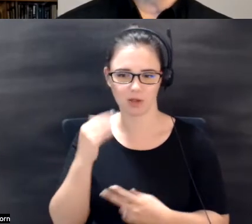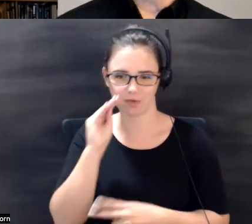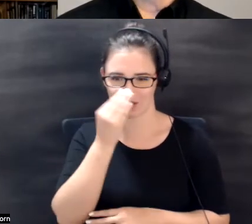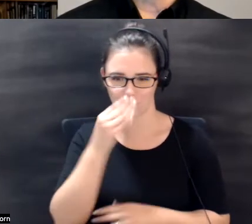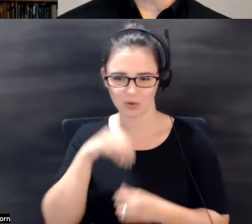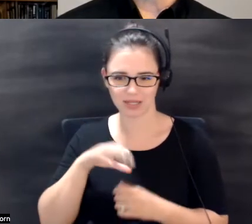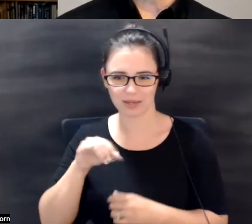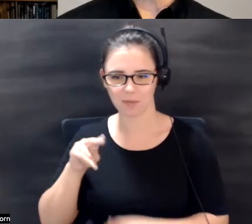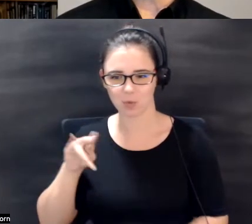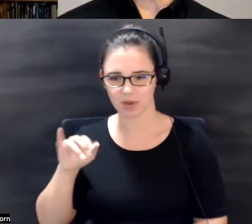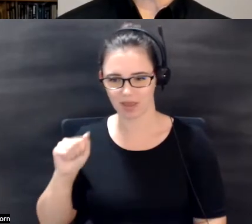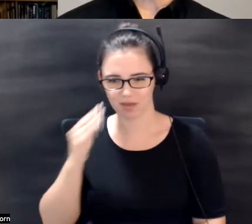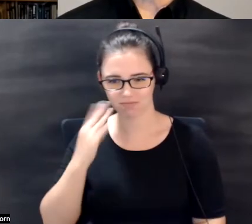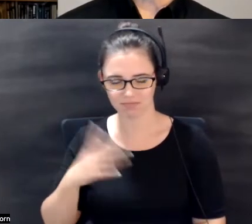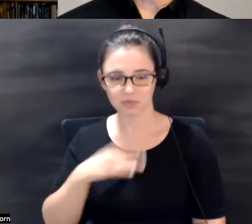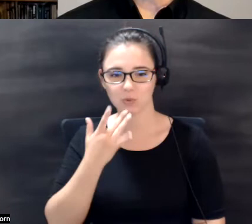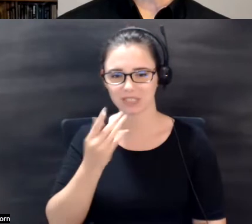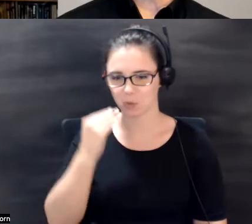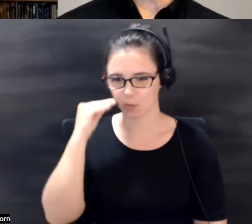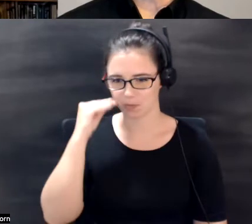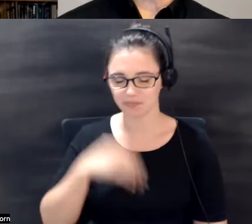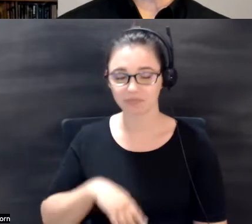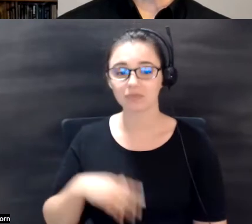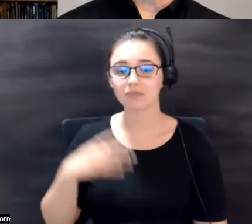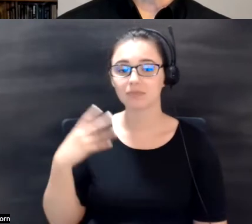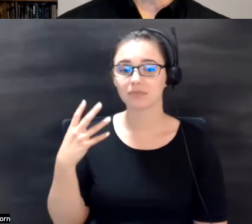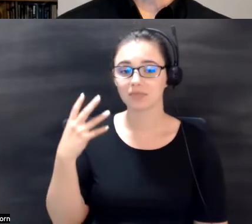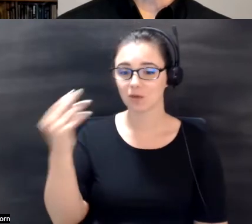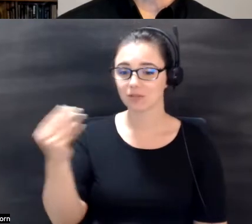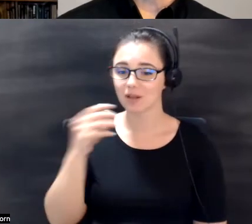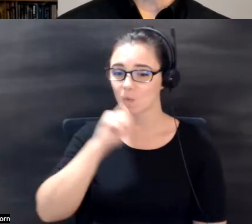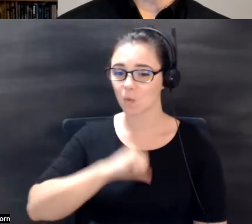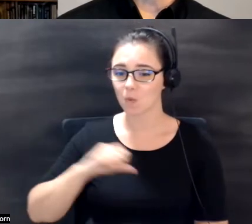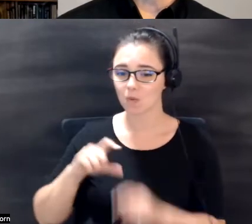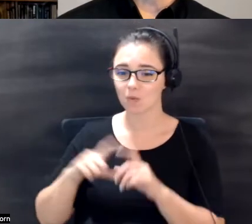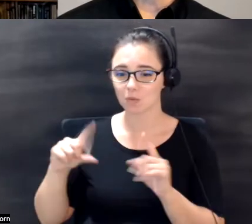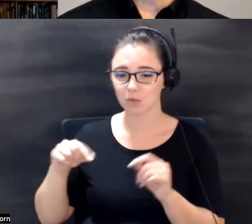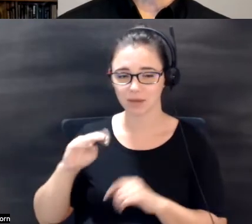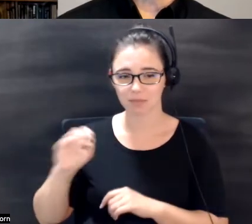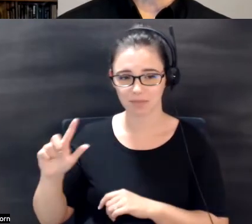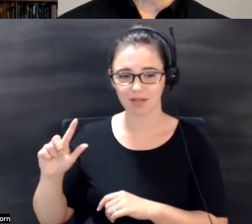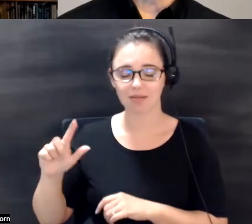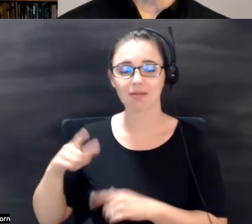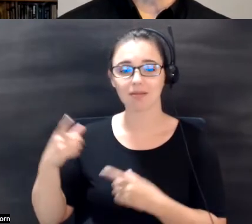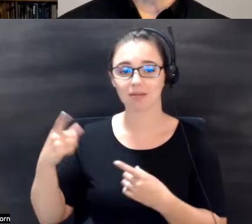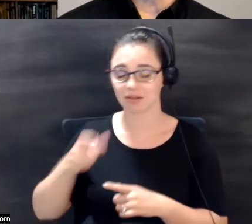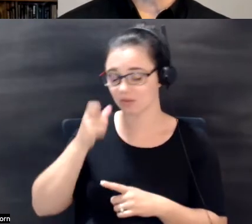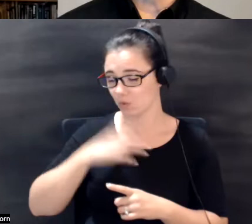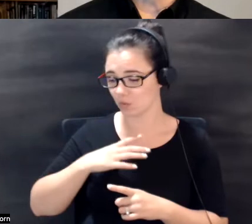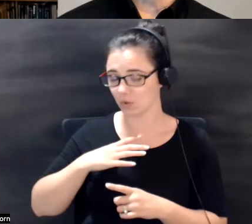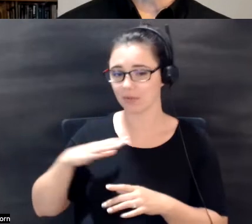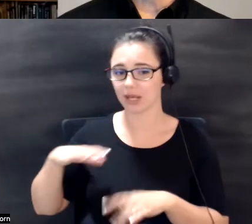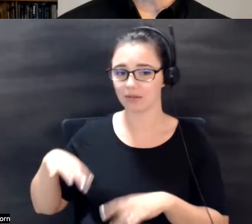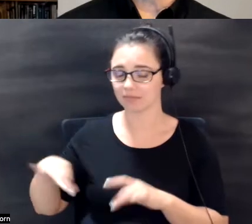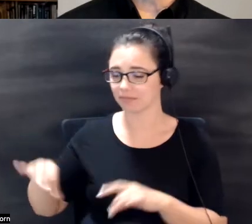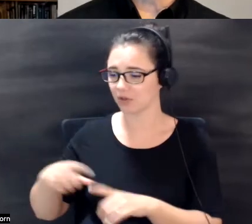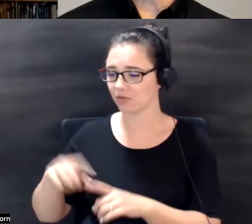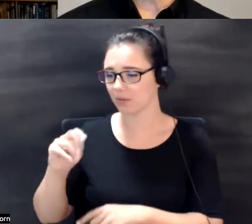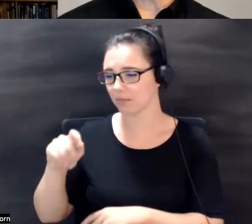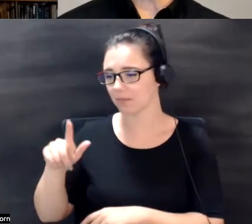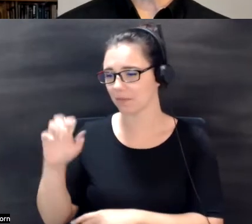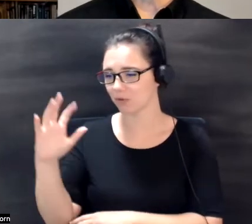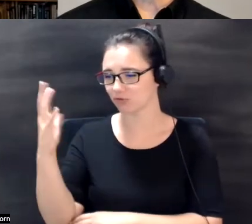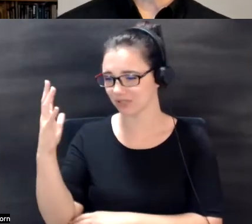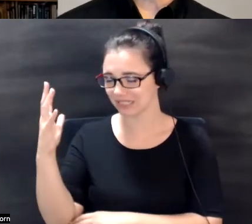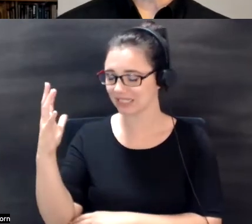tasting home outside the Old Brick Mill she picks some from a maple tree and iridescent baby